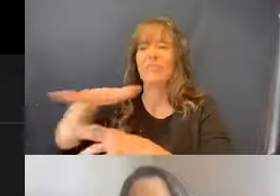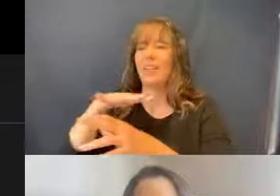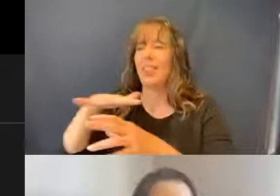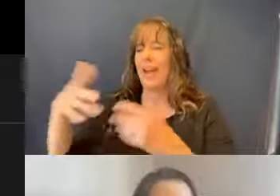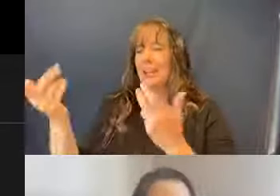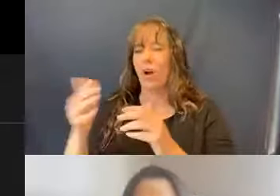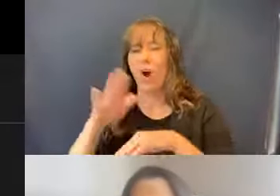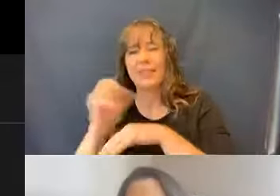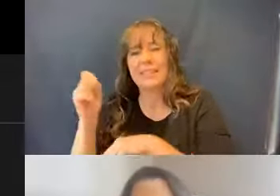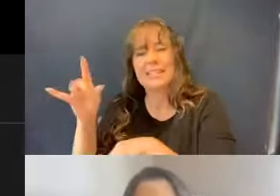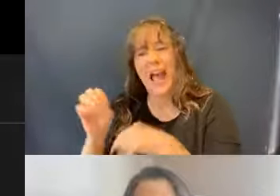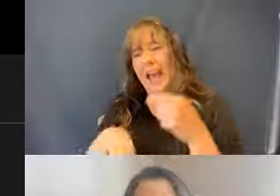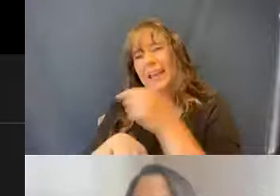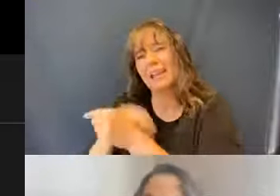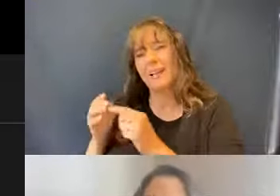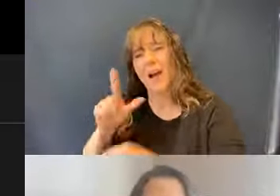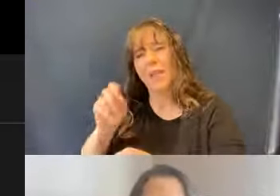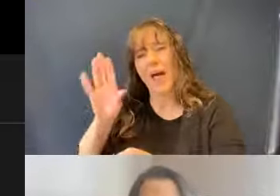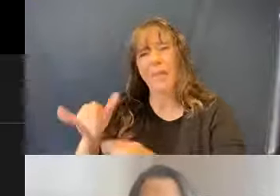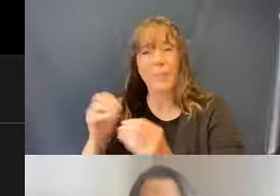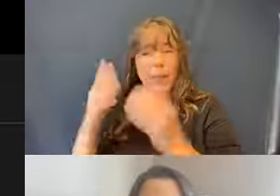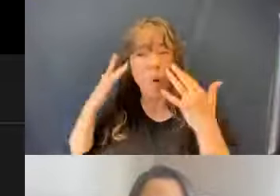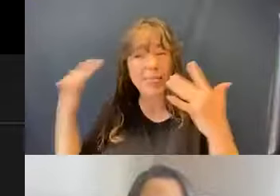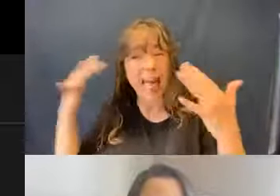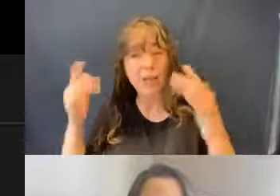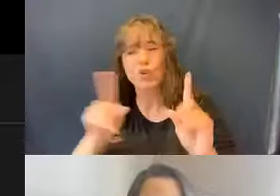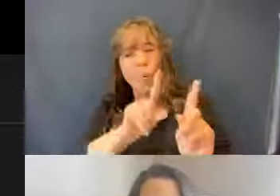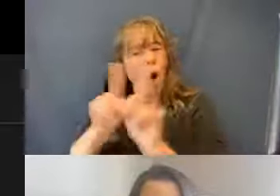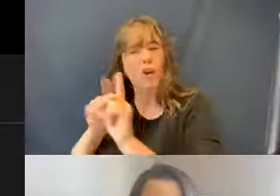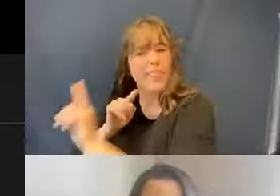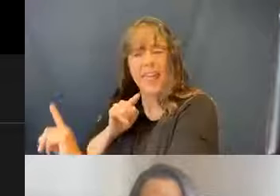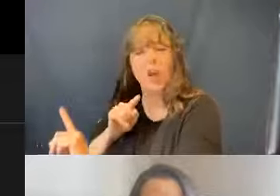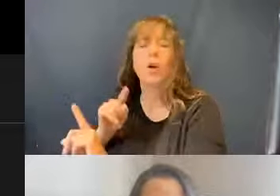of the lobby where it might be loud and try to talk to somebody who may have challenges